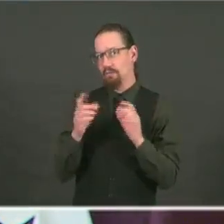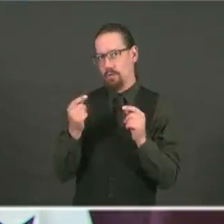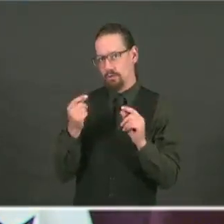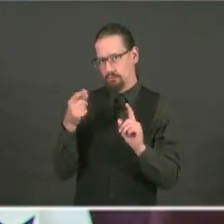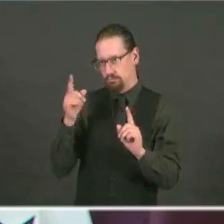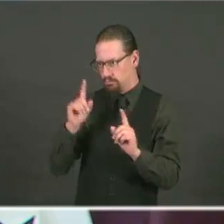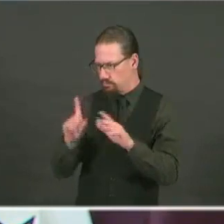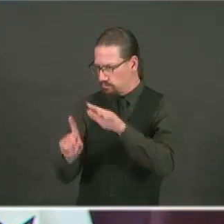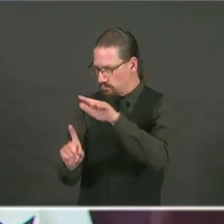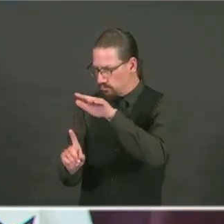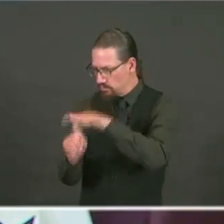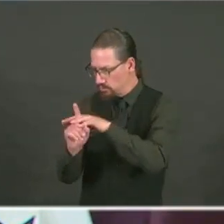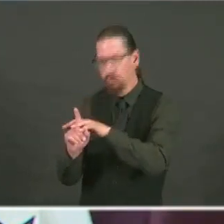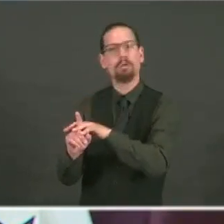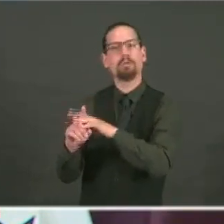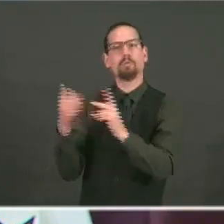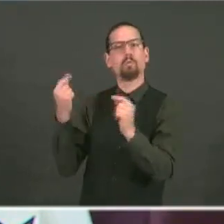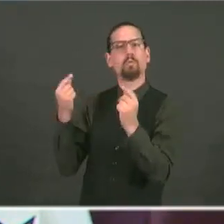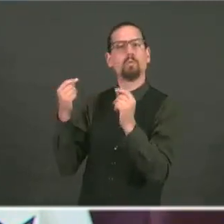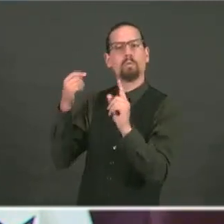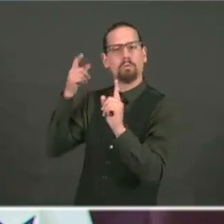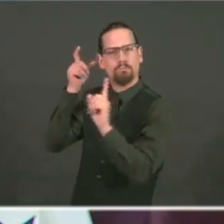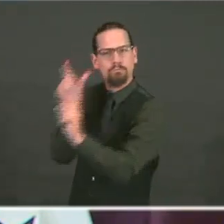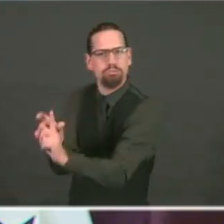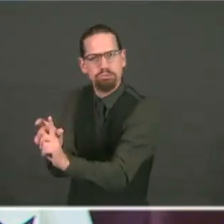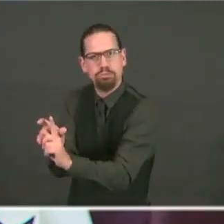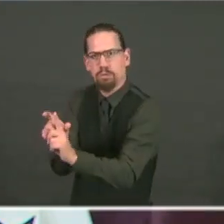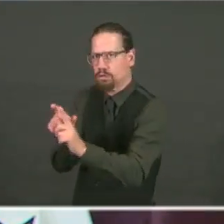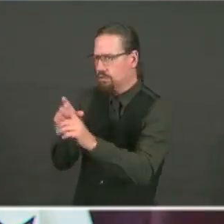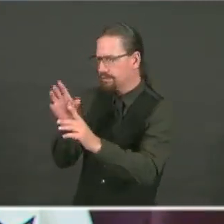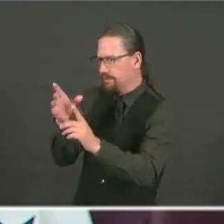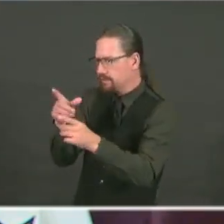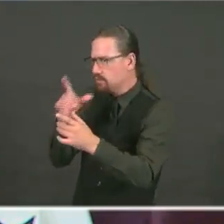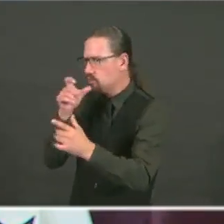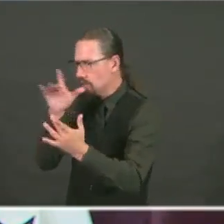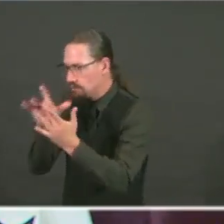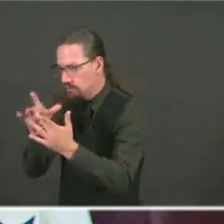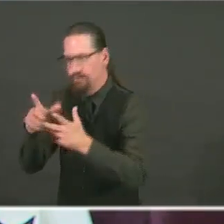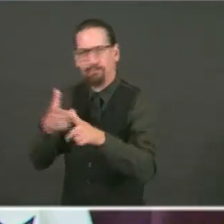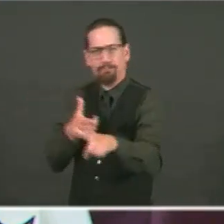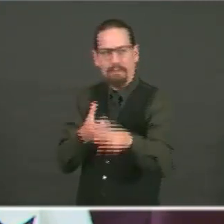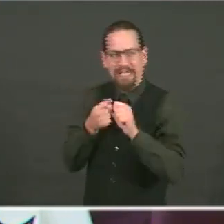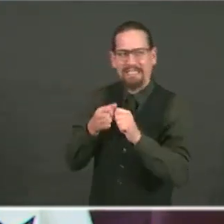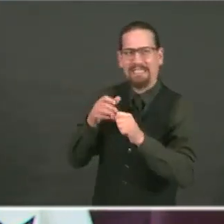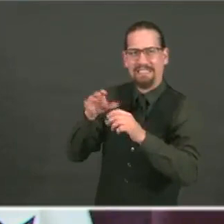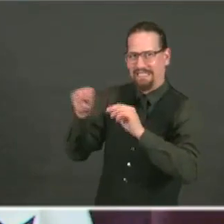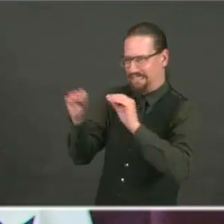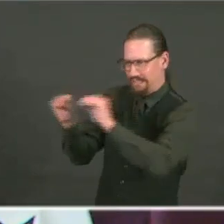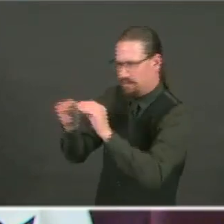CASES. WE CONTAIN THE CASES SO WE DON'T